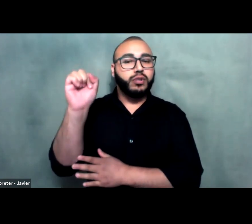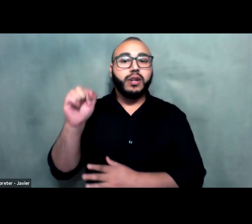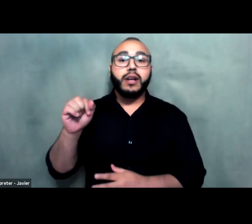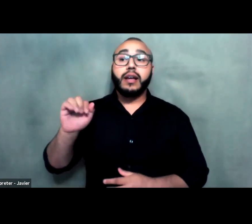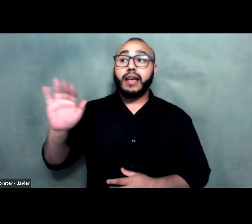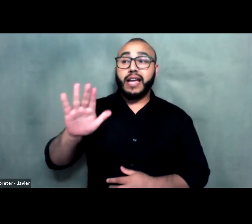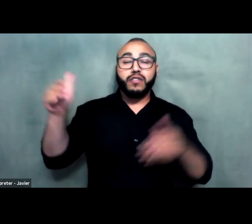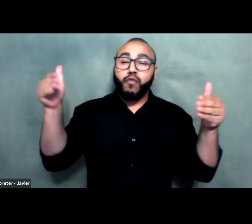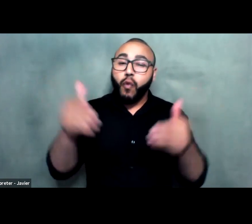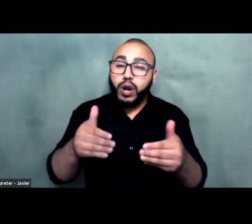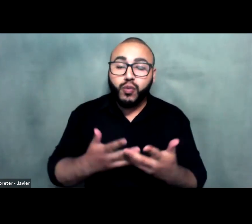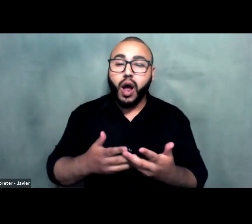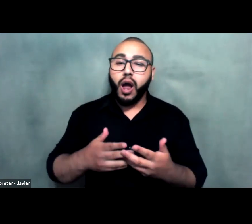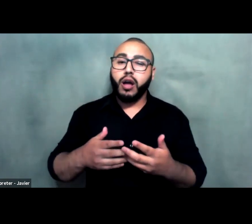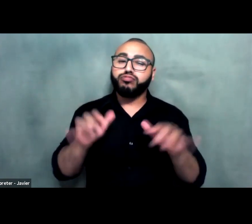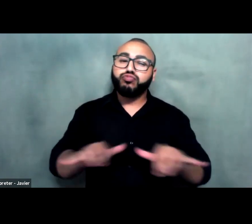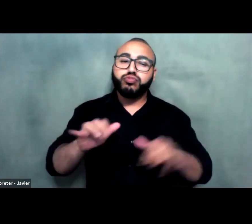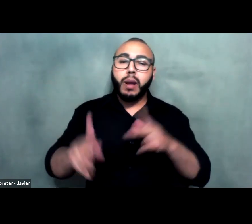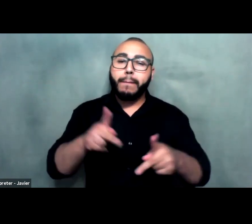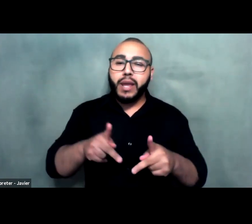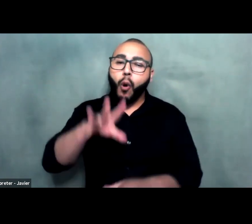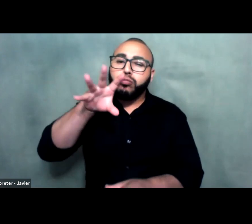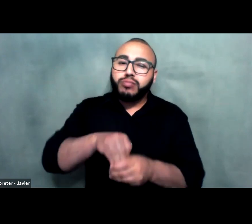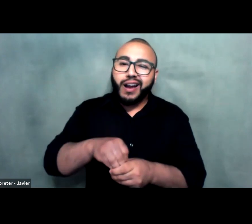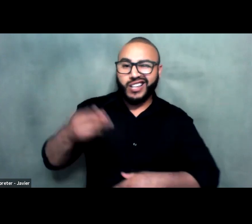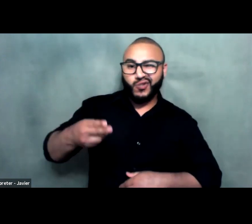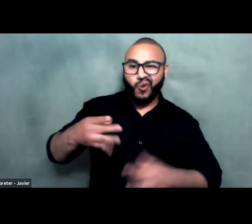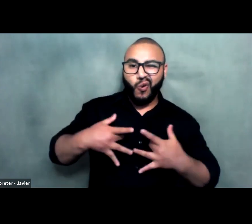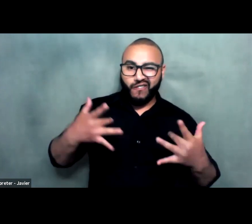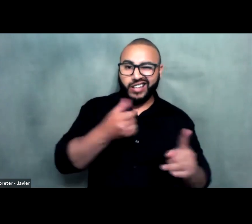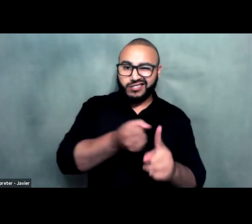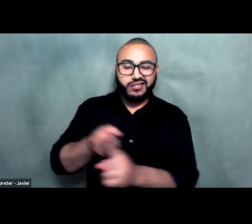ordinary people play in historical events. He also addresses the way the constantly